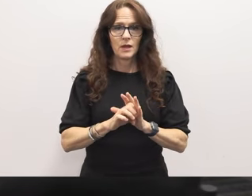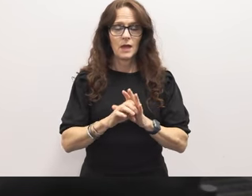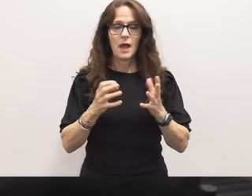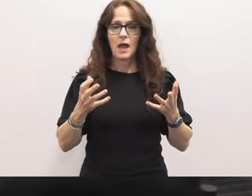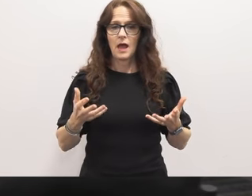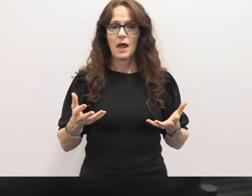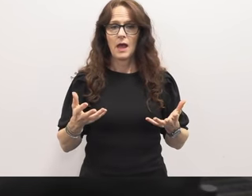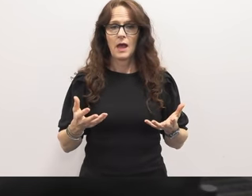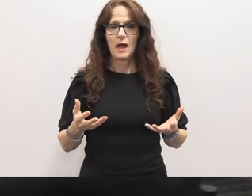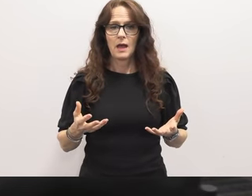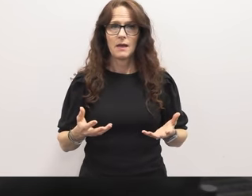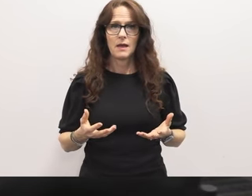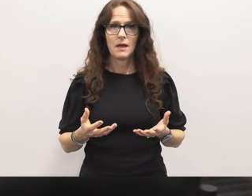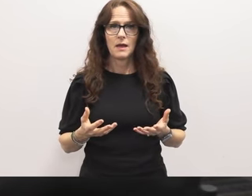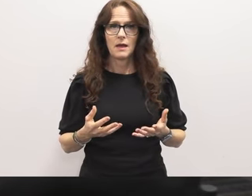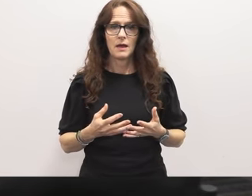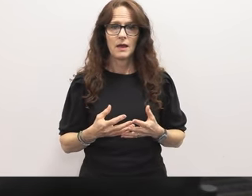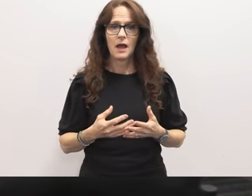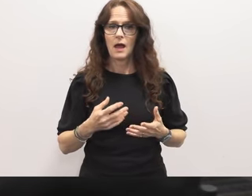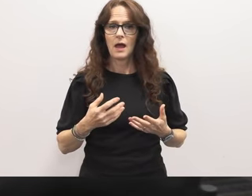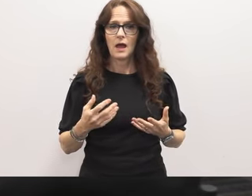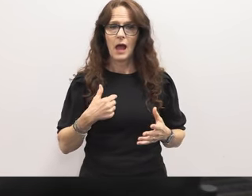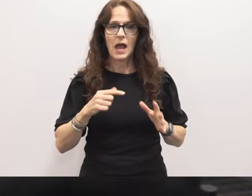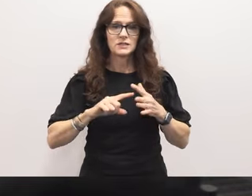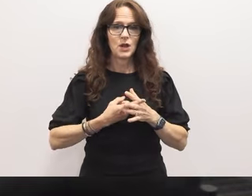I started the book club right before the pandemic